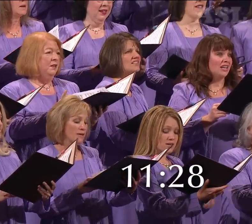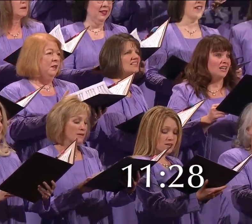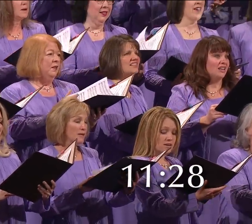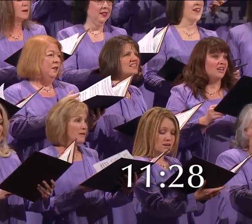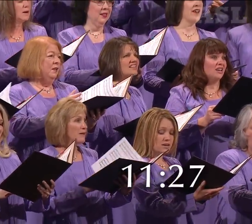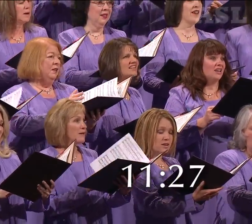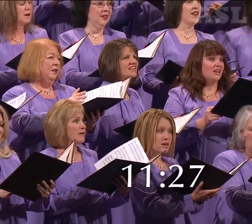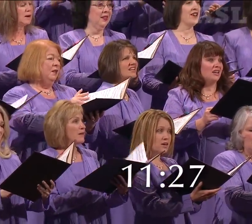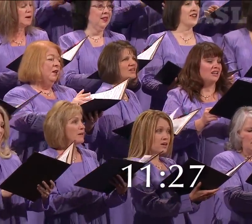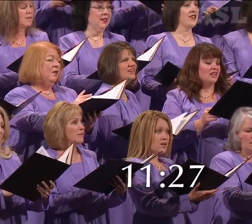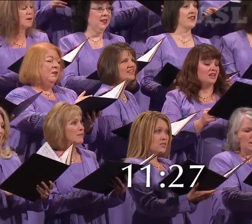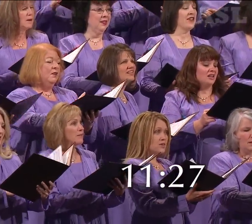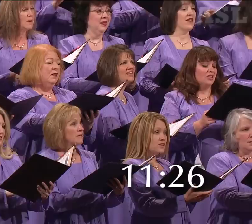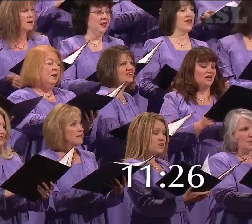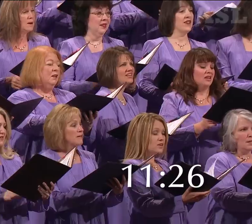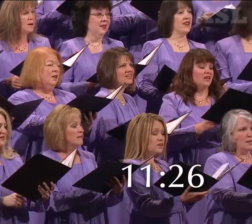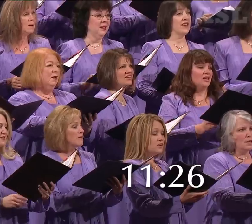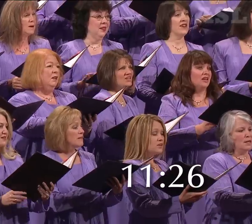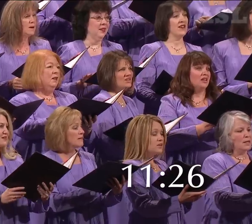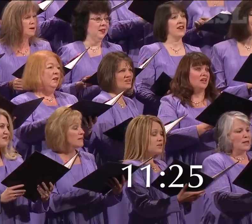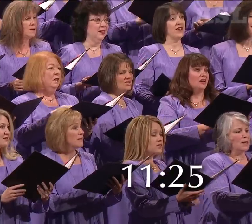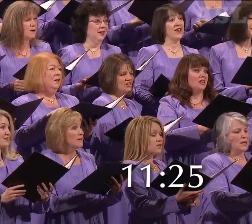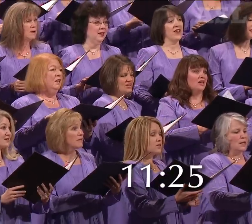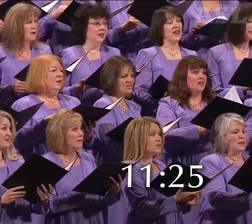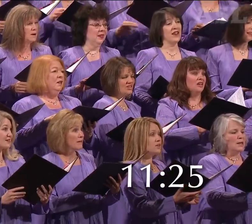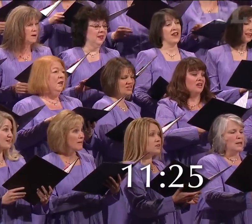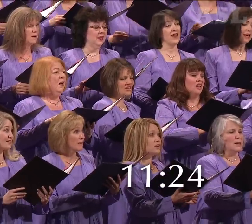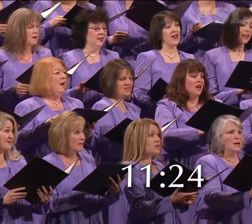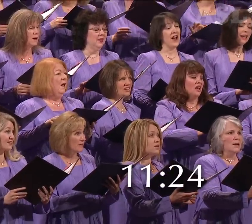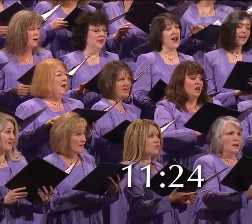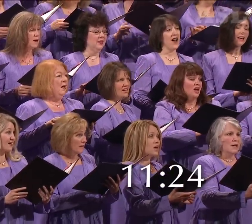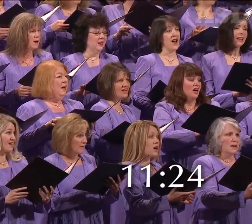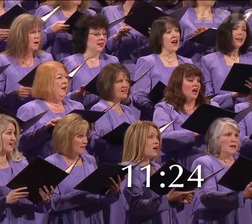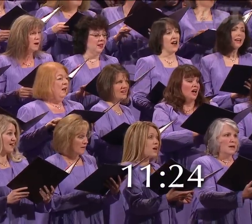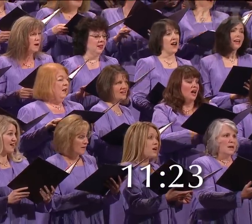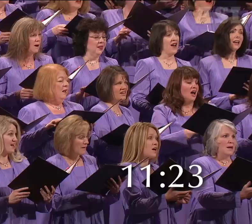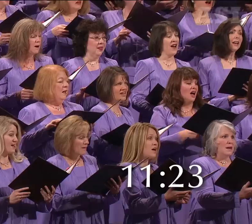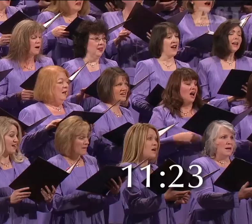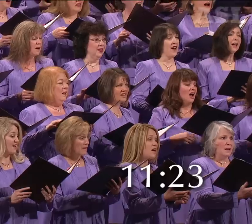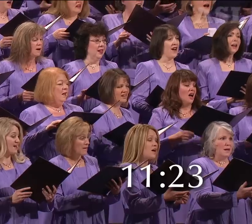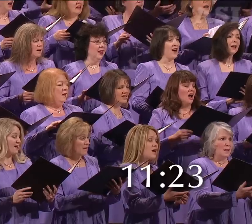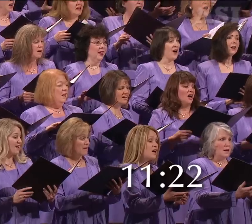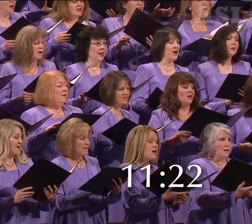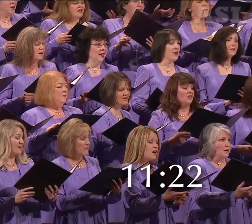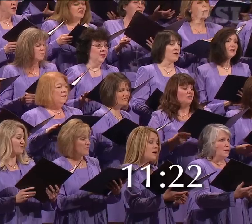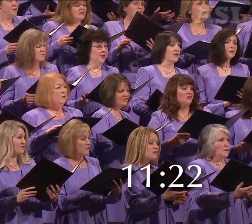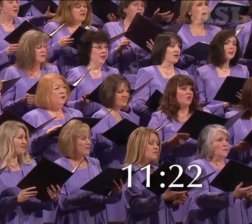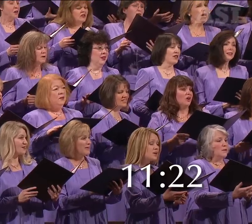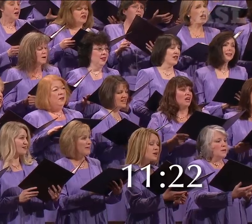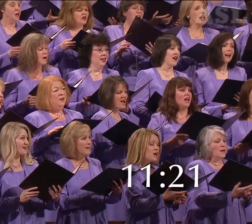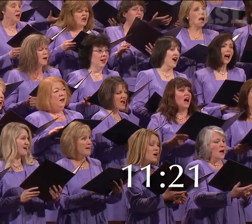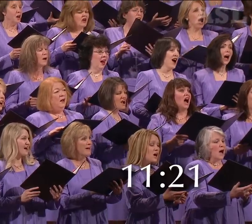THIS IS THE ENGLISH CLOSED CAPTION CHANNEL OF THE CHURCH OF JESUS CHRIST OF LATTER-DAY SAINTS.